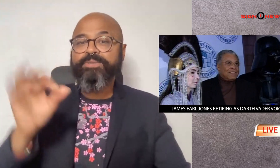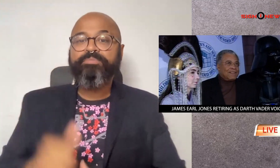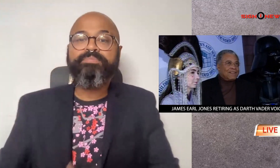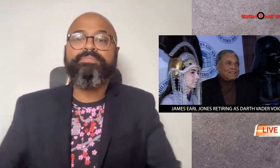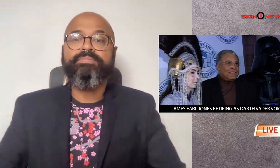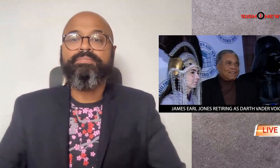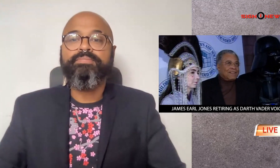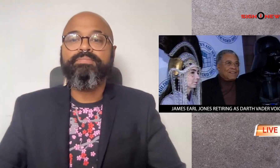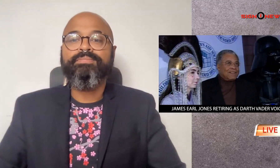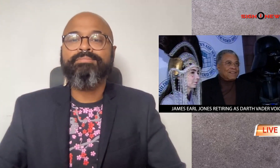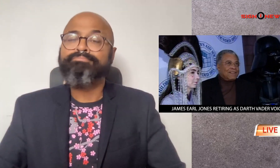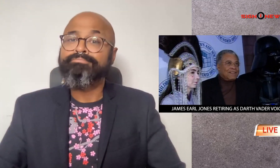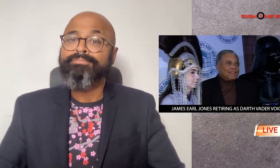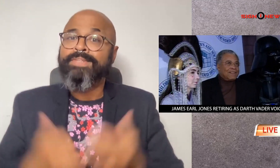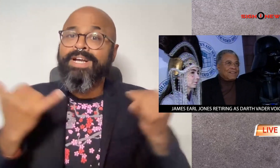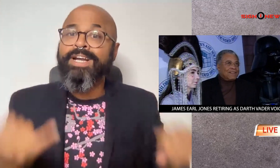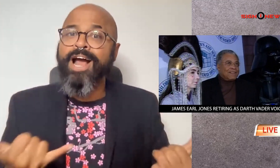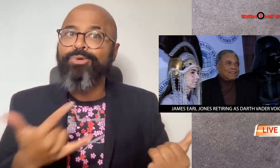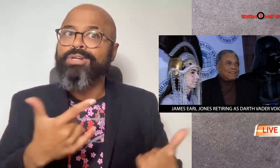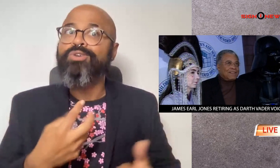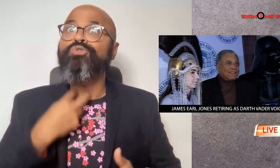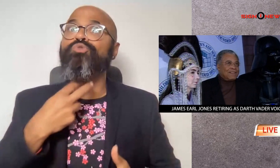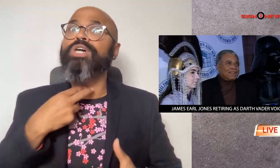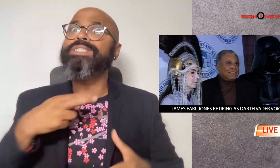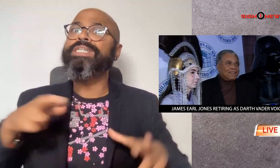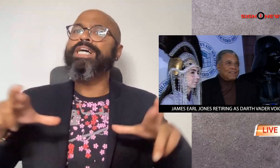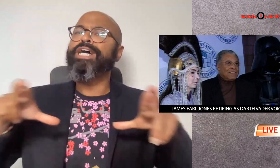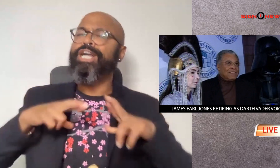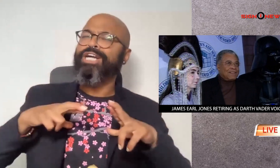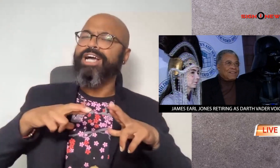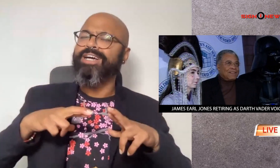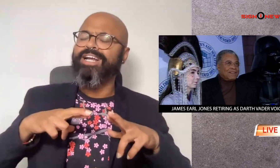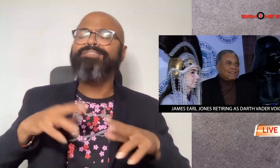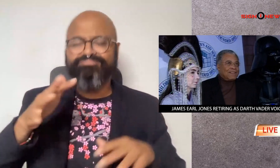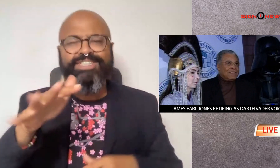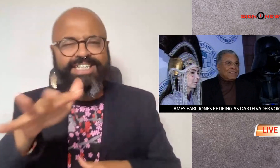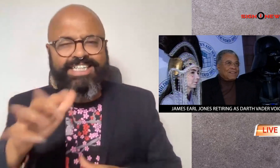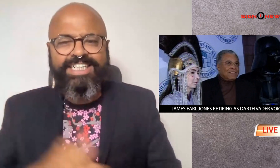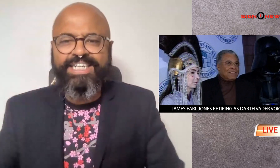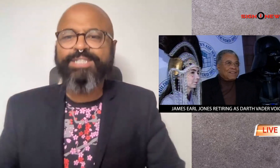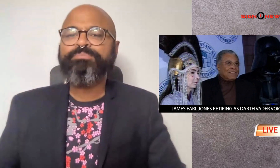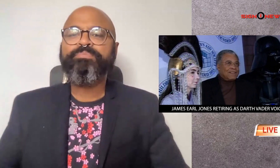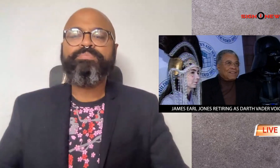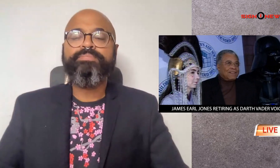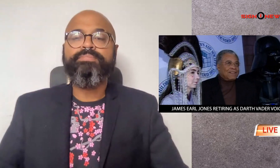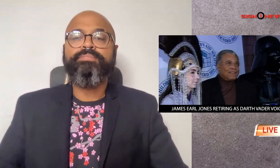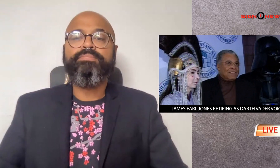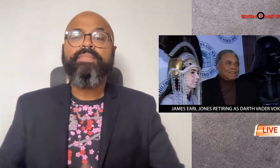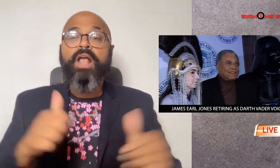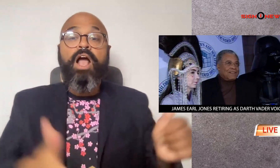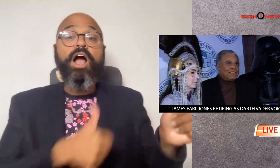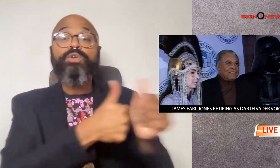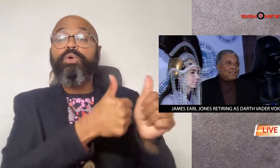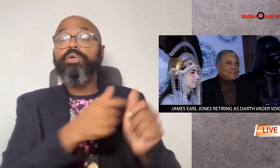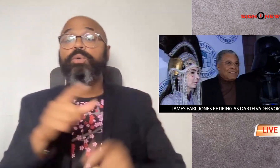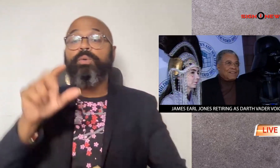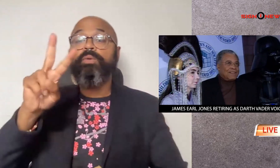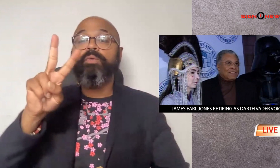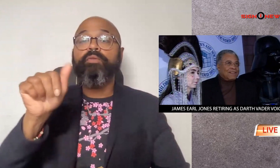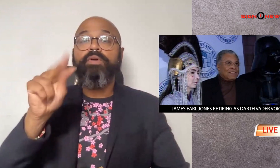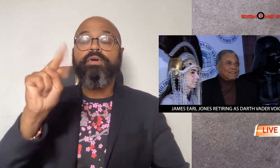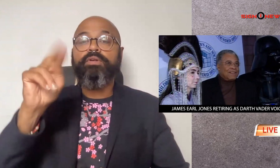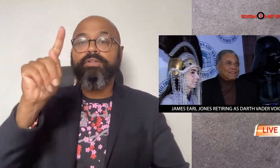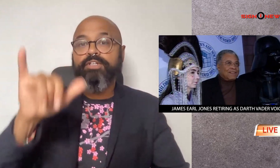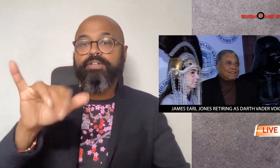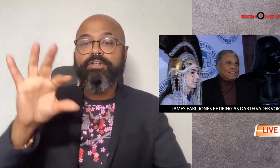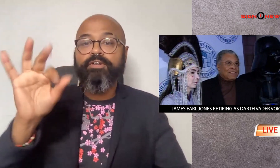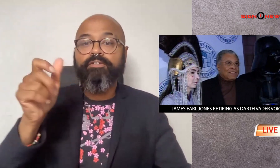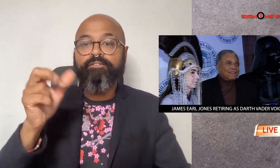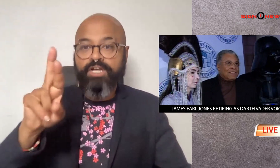work for Star Wars since 2019 and now he's retiring his voice kinda according to Vanity